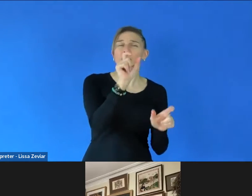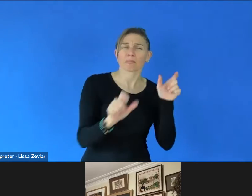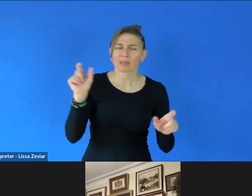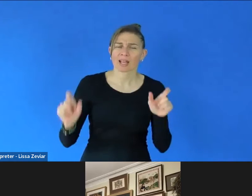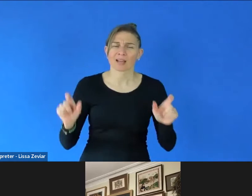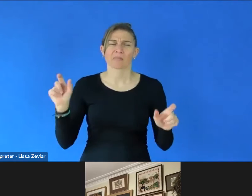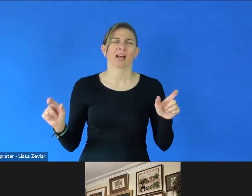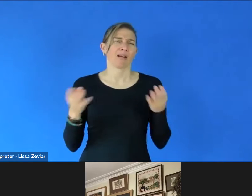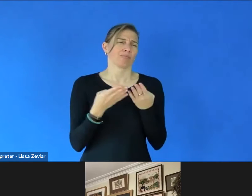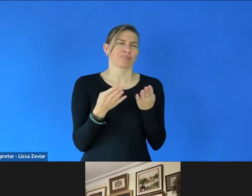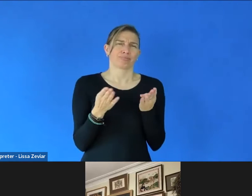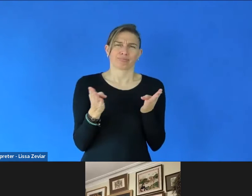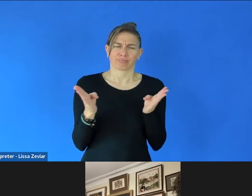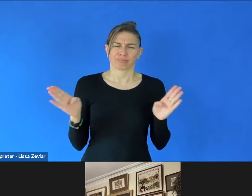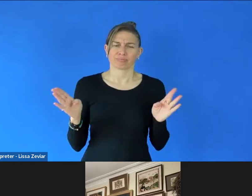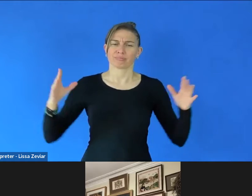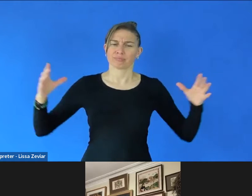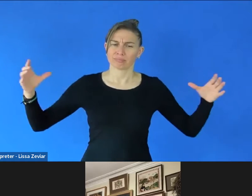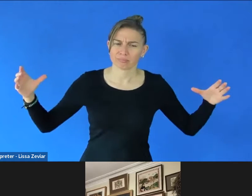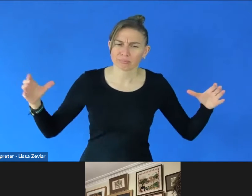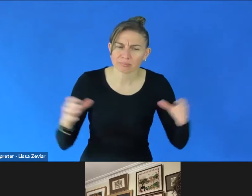(SPEAKING IN BANGLA)